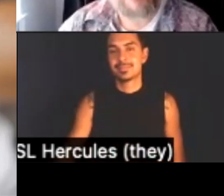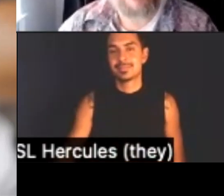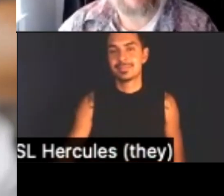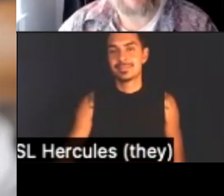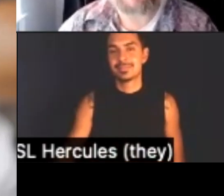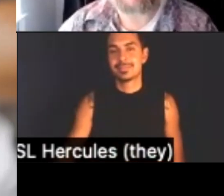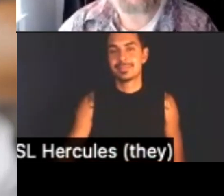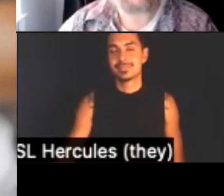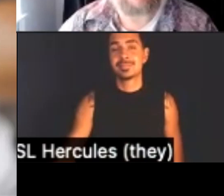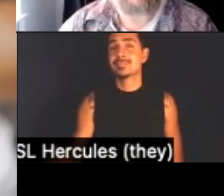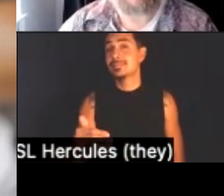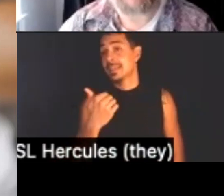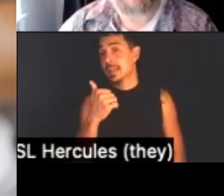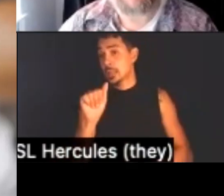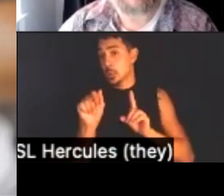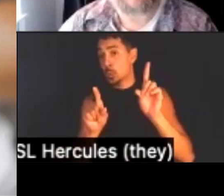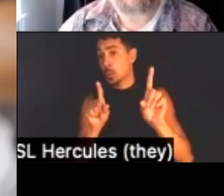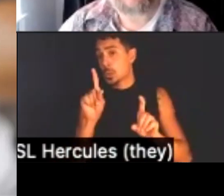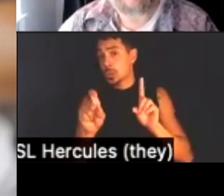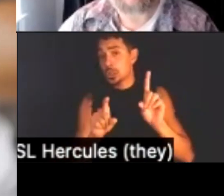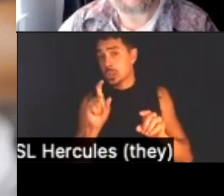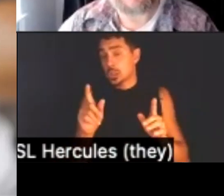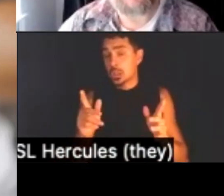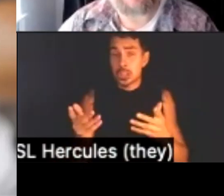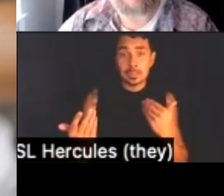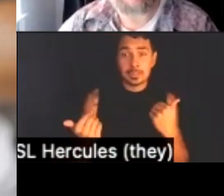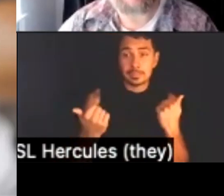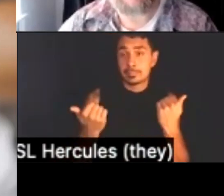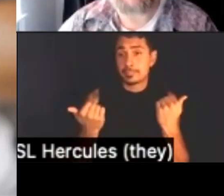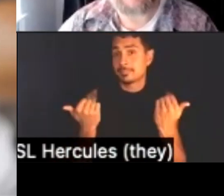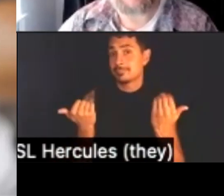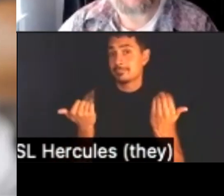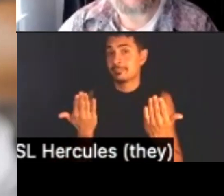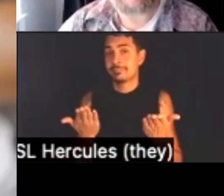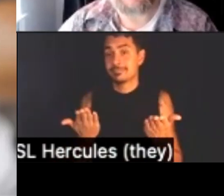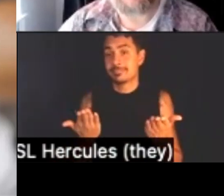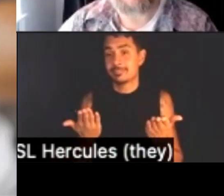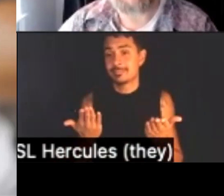Any other questions that folks have other than let's go and find other things to do?